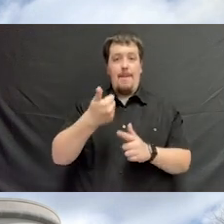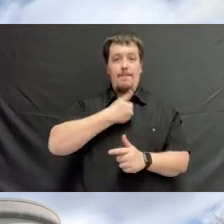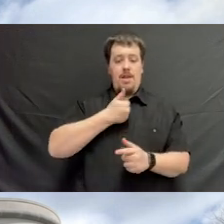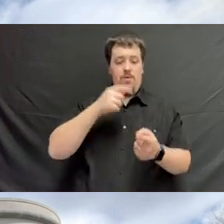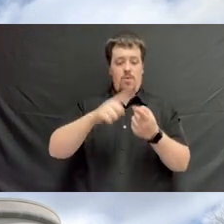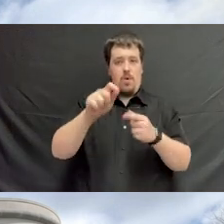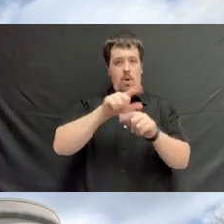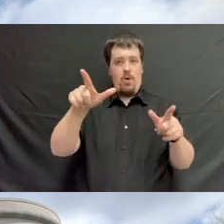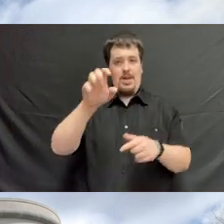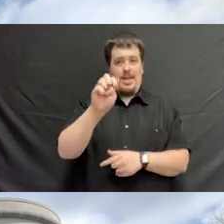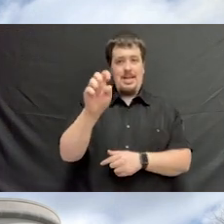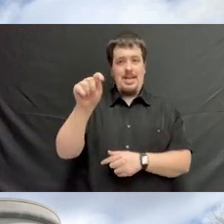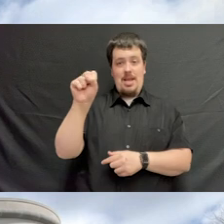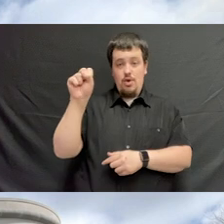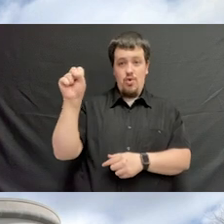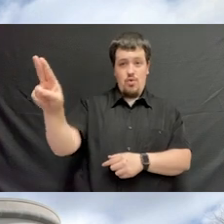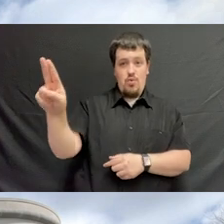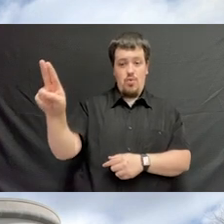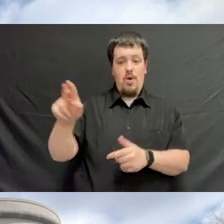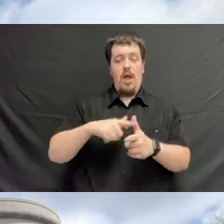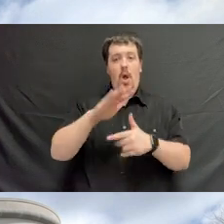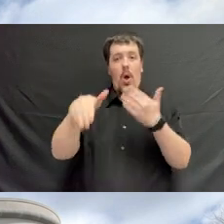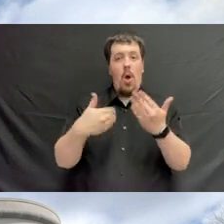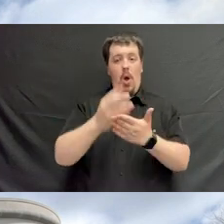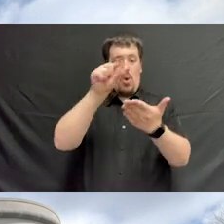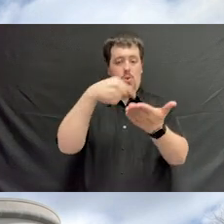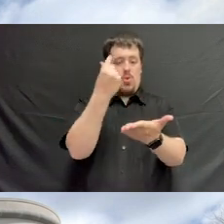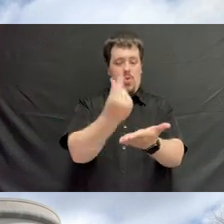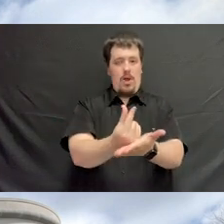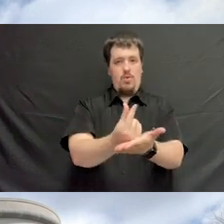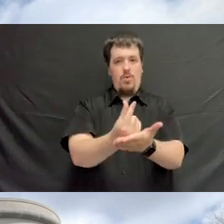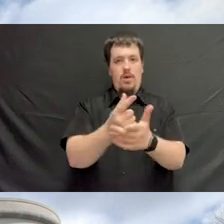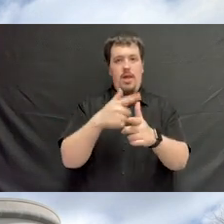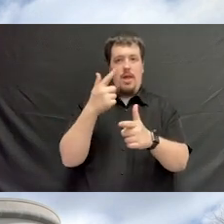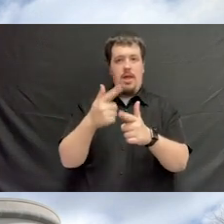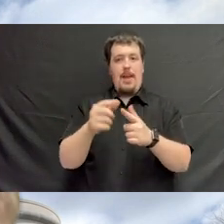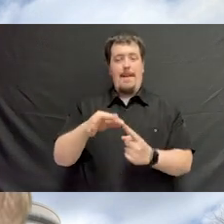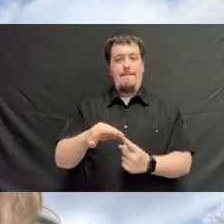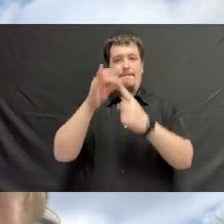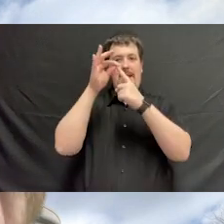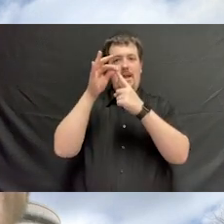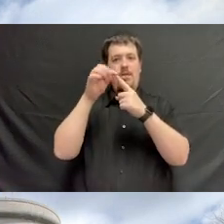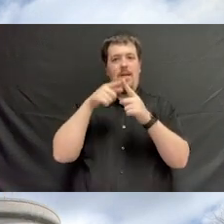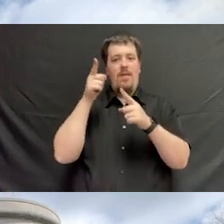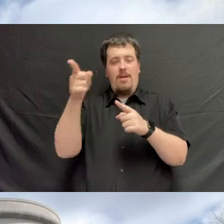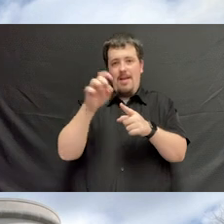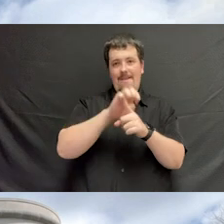at East Tennessee State University and all those graduates, especially in this environment we're in,